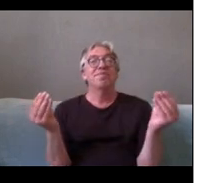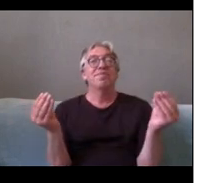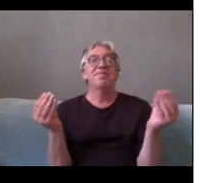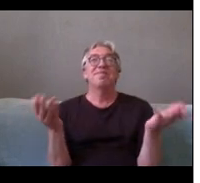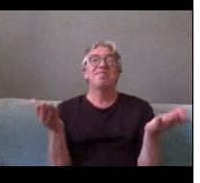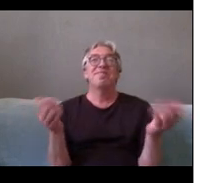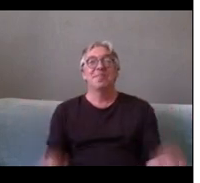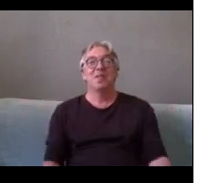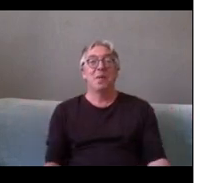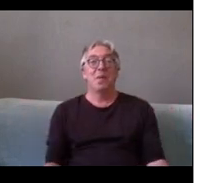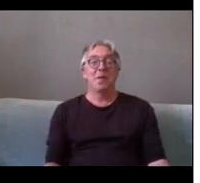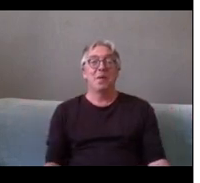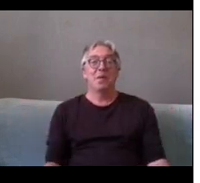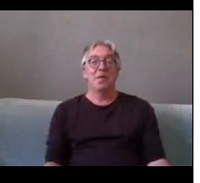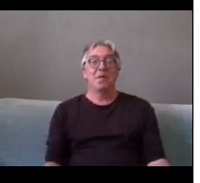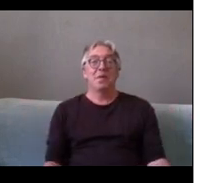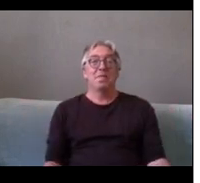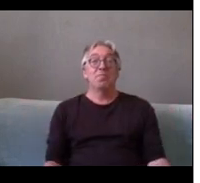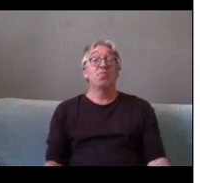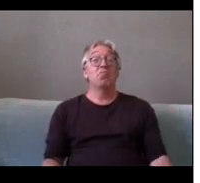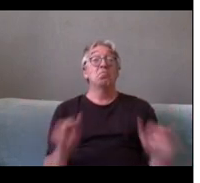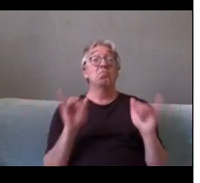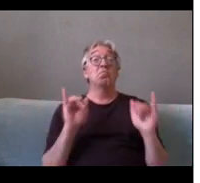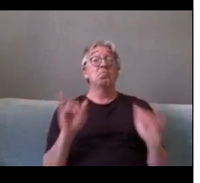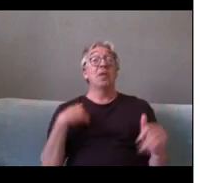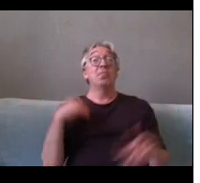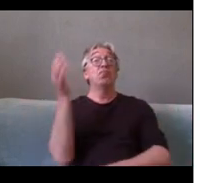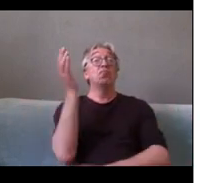So that is what I want to say. And that a lot needs to be done,